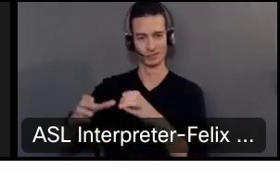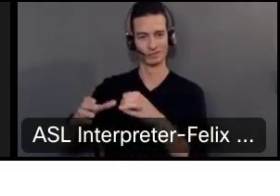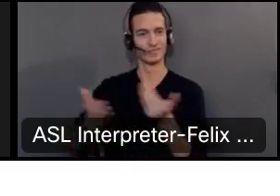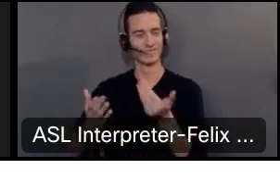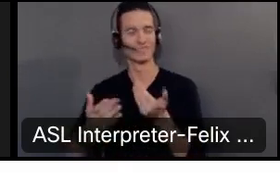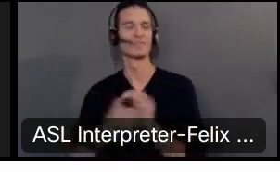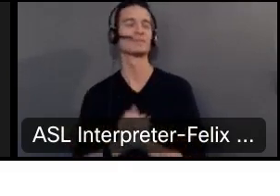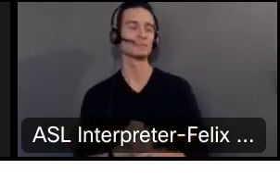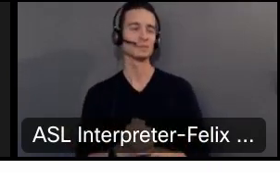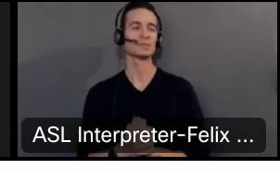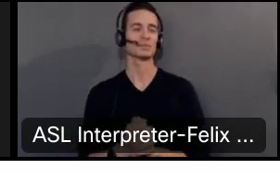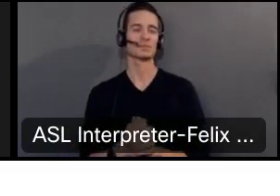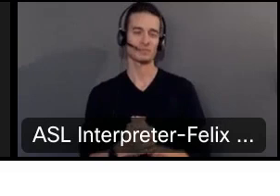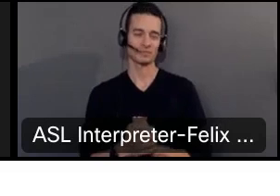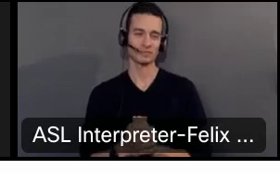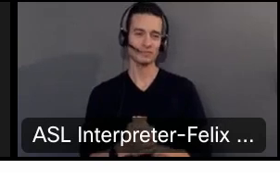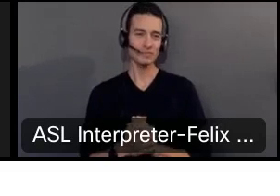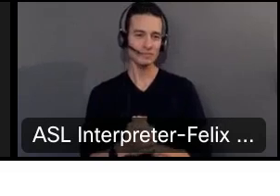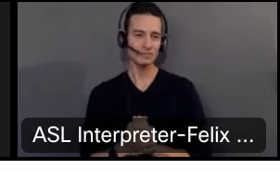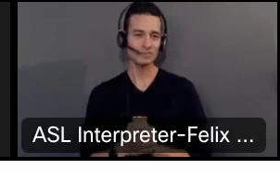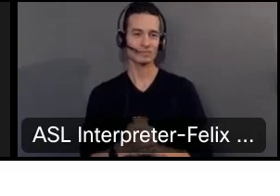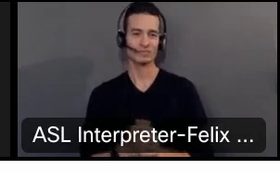Just to begin the cold at 19 response.